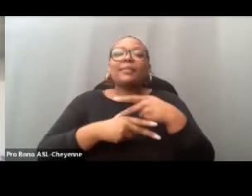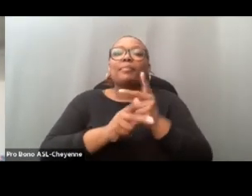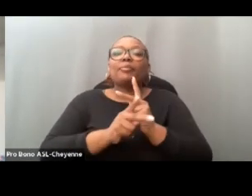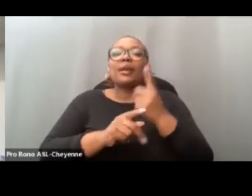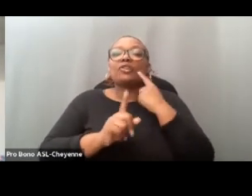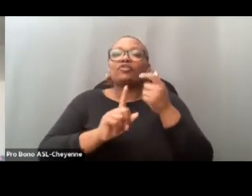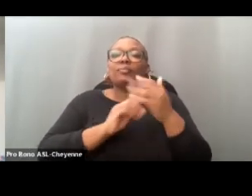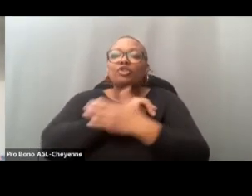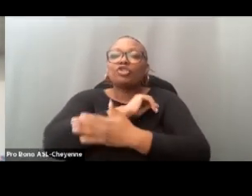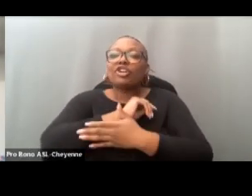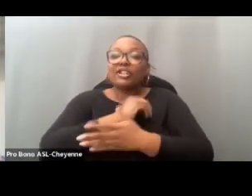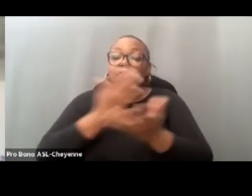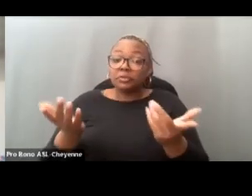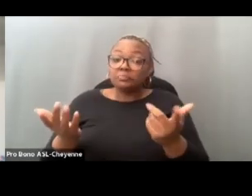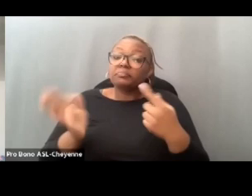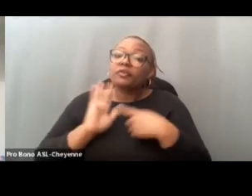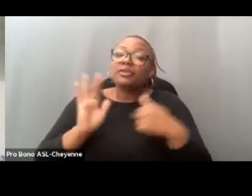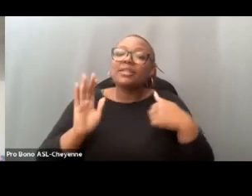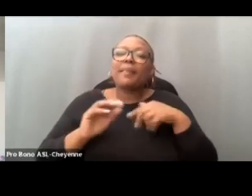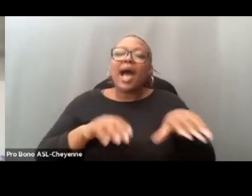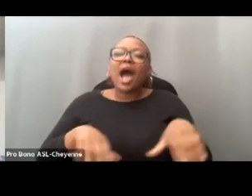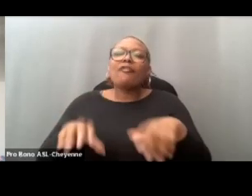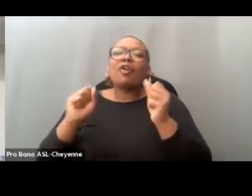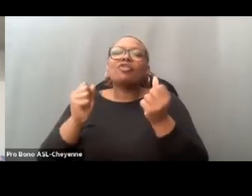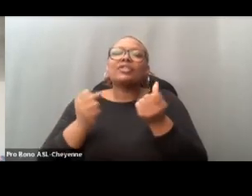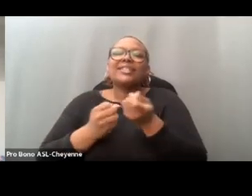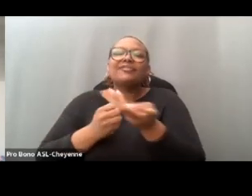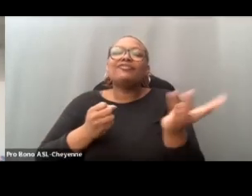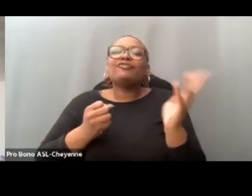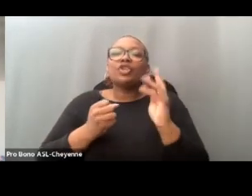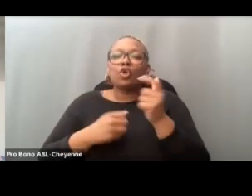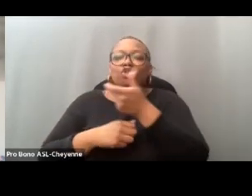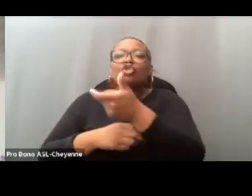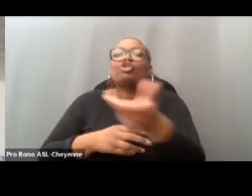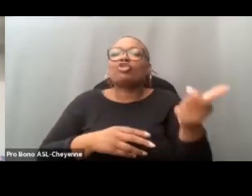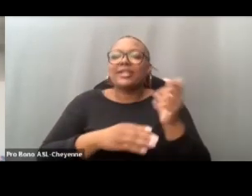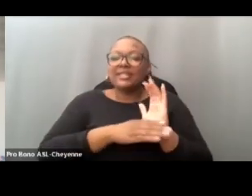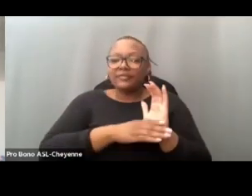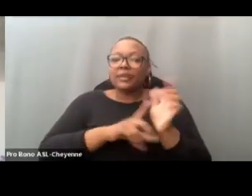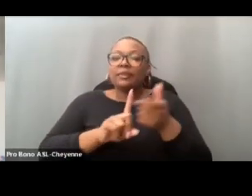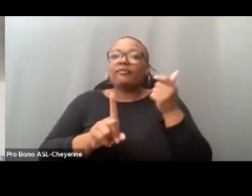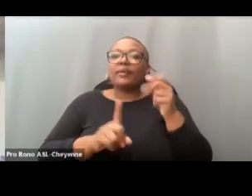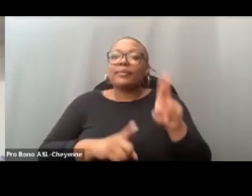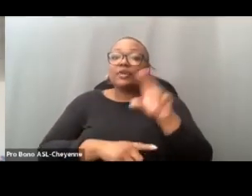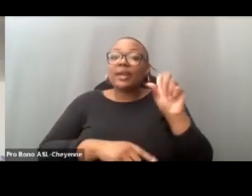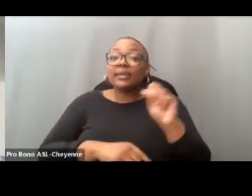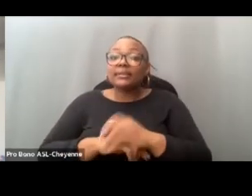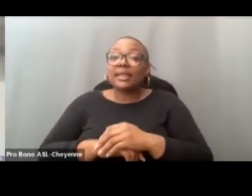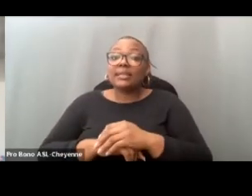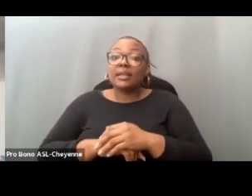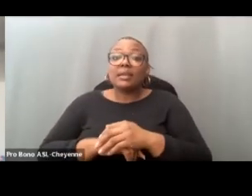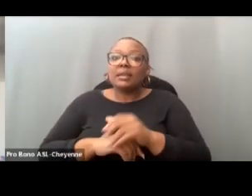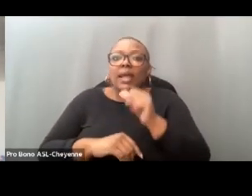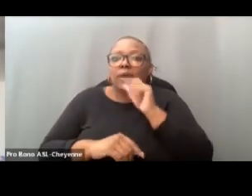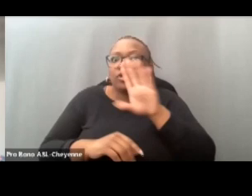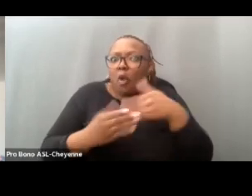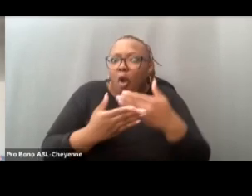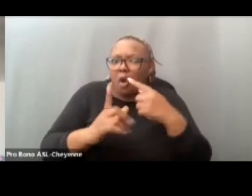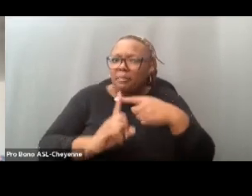I hosted a number of screenings of films from the United States, and they weren't all positive.